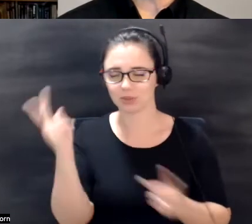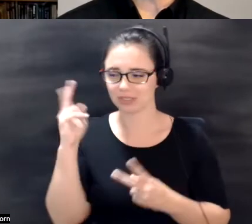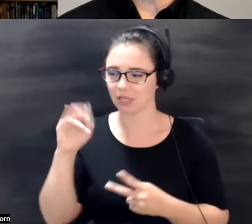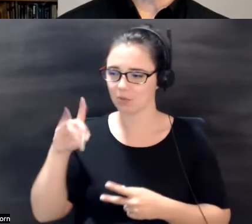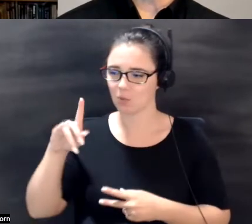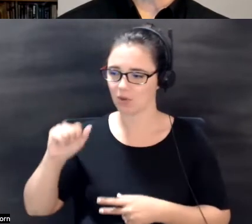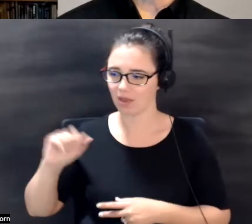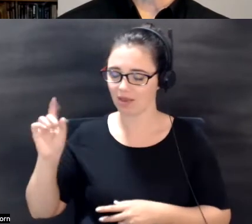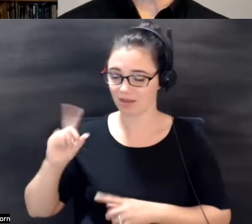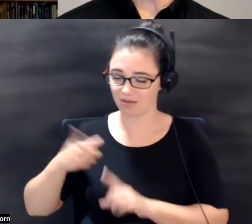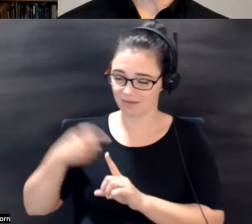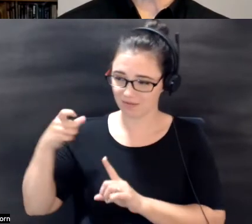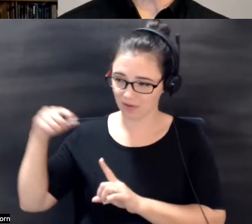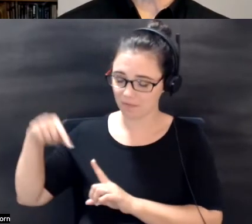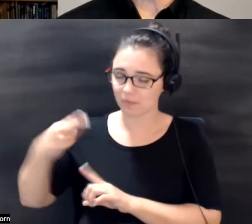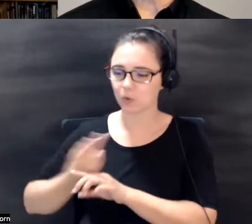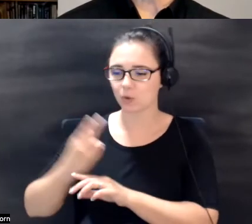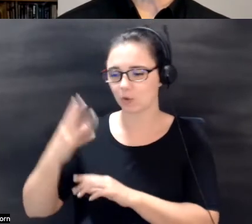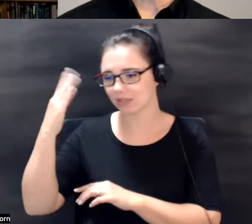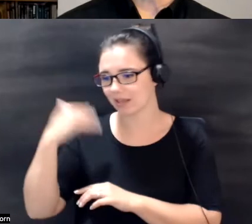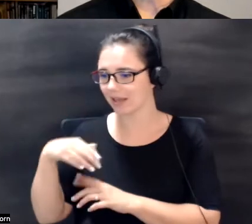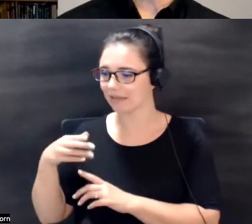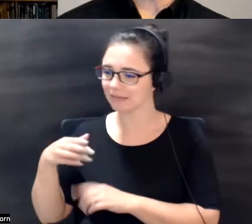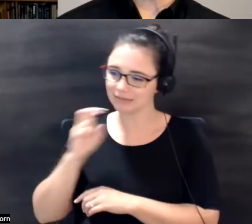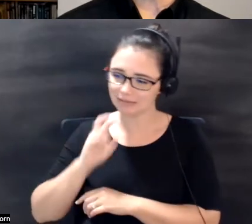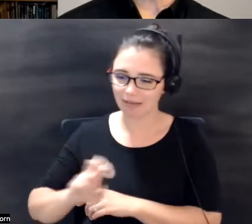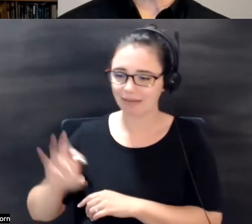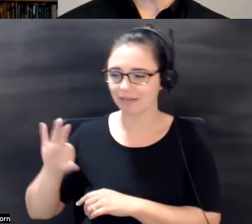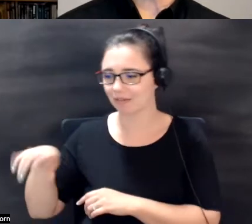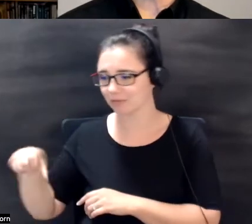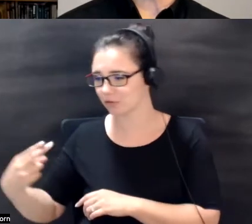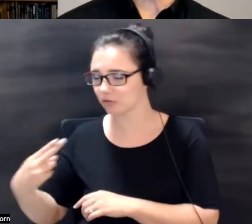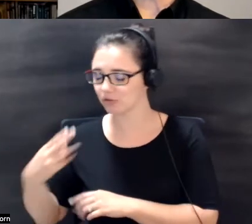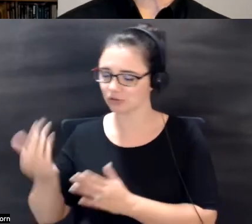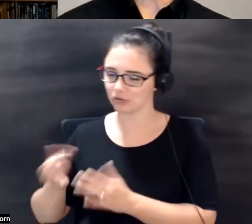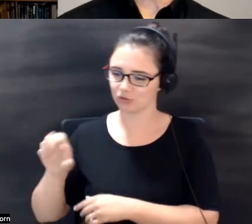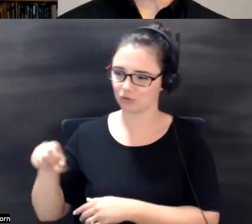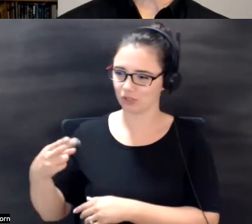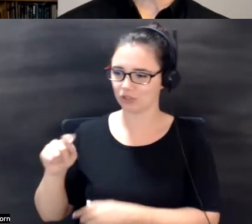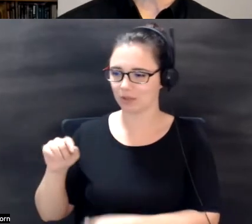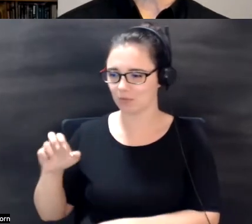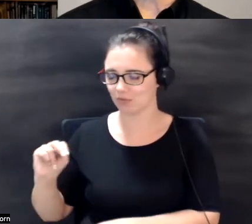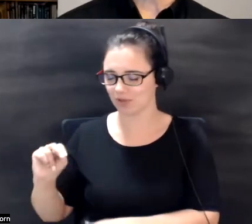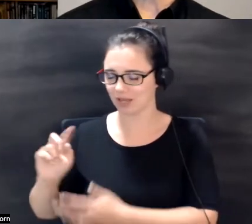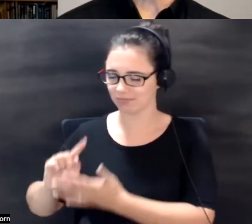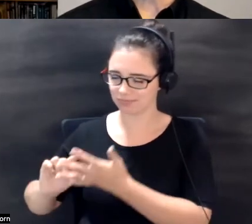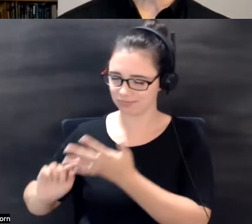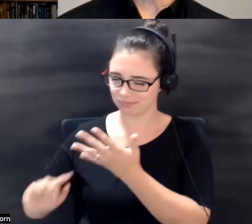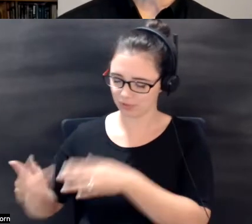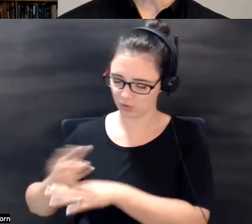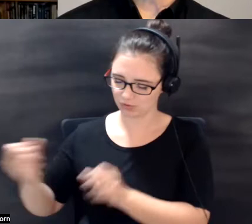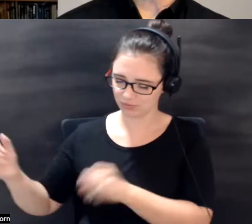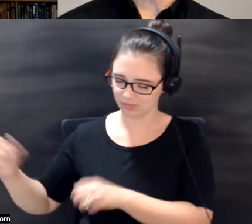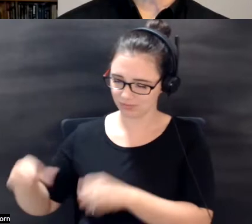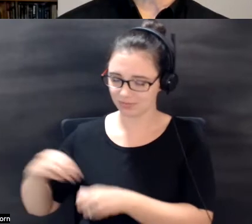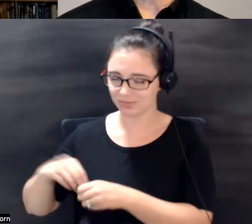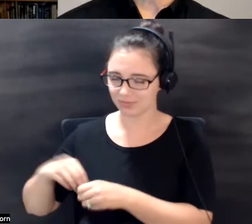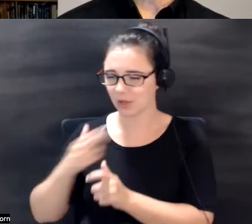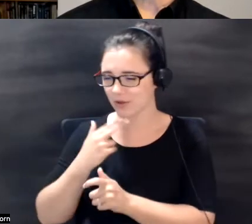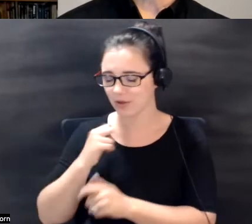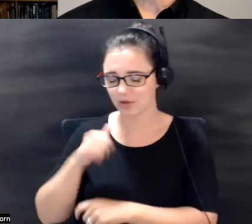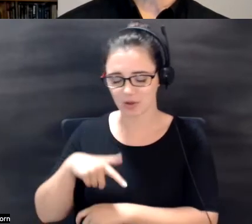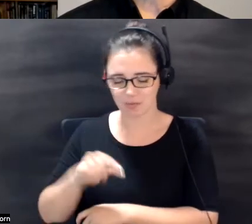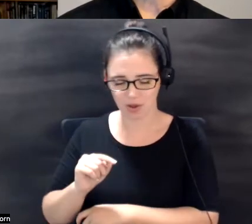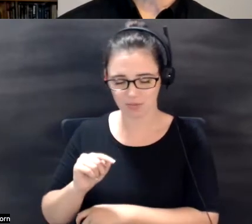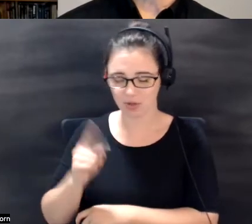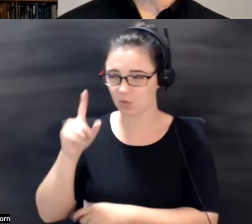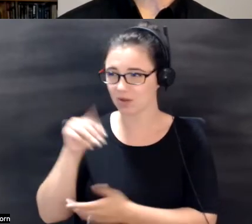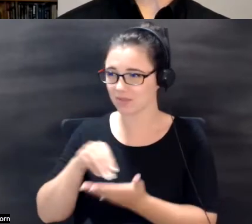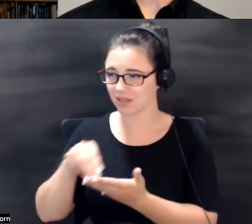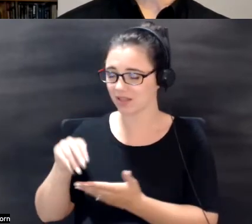would use head snake fish and fresh Tamarind in her small apartment a million miles from home